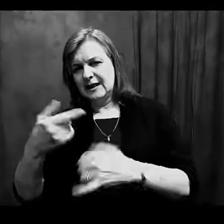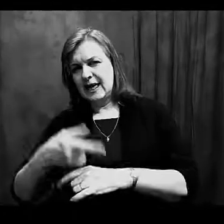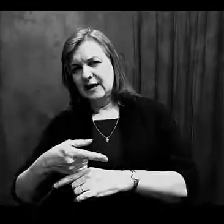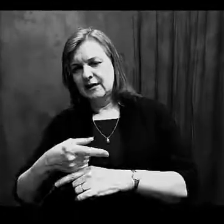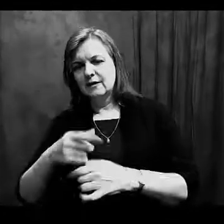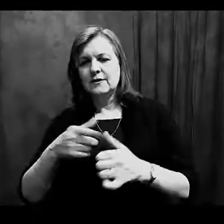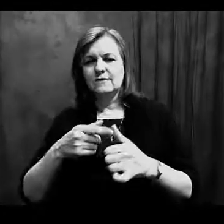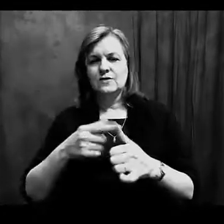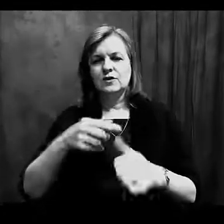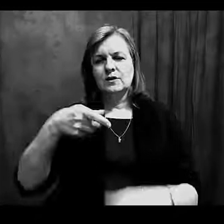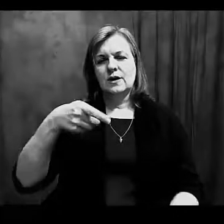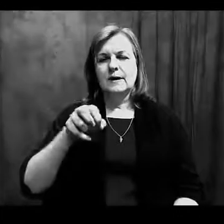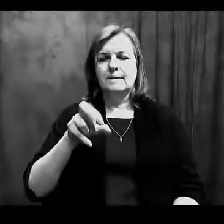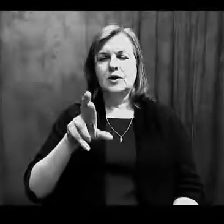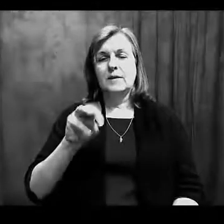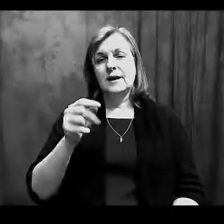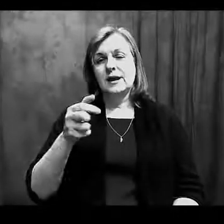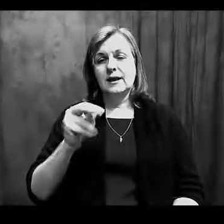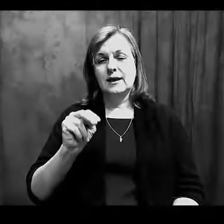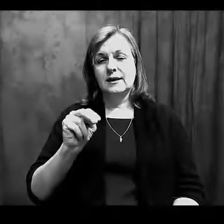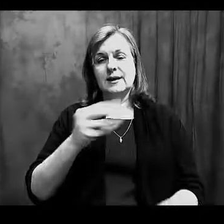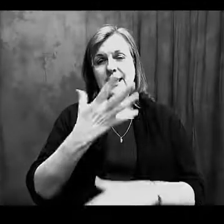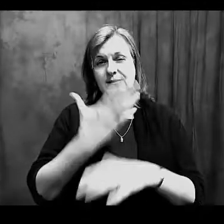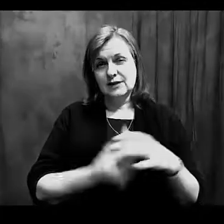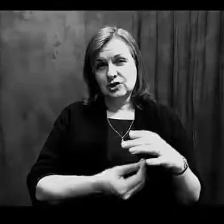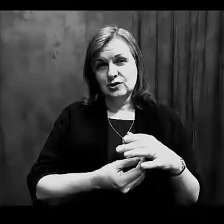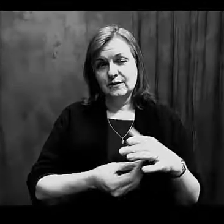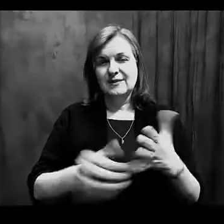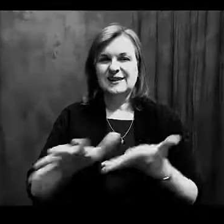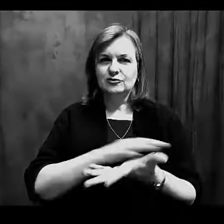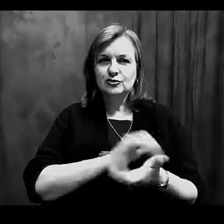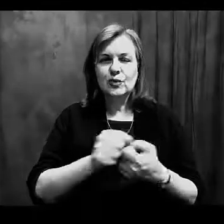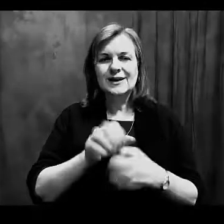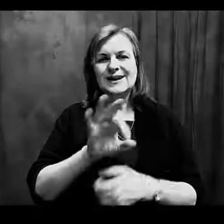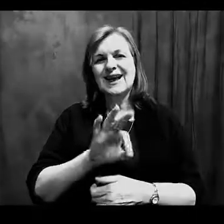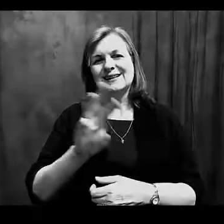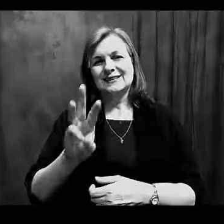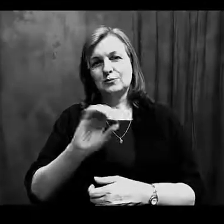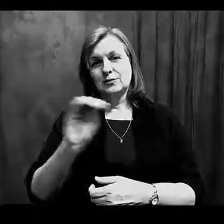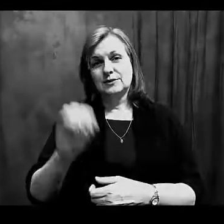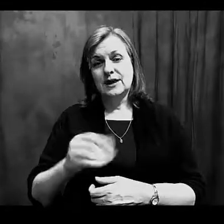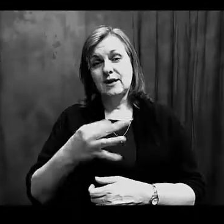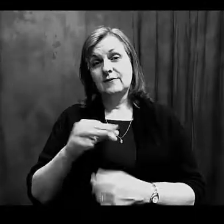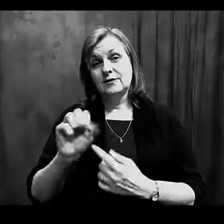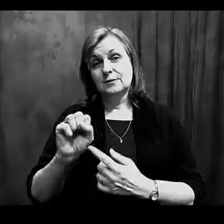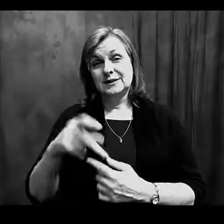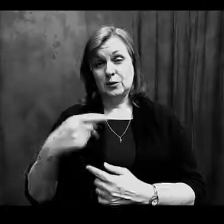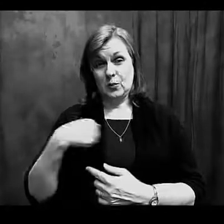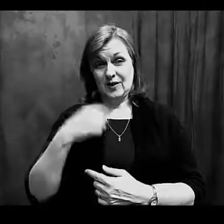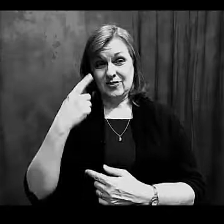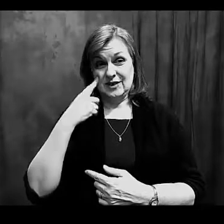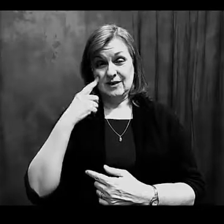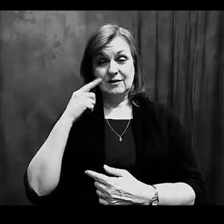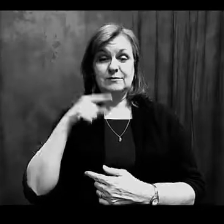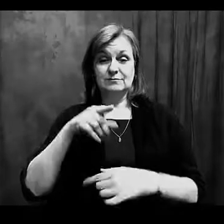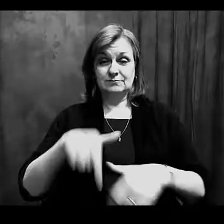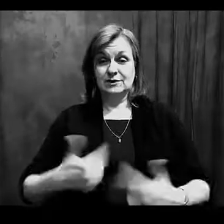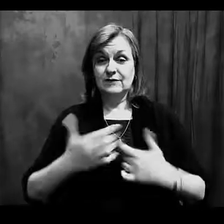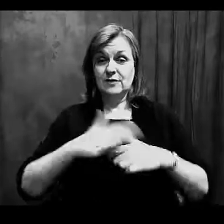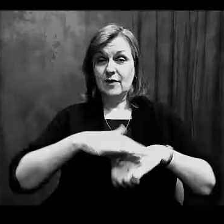the Permian extinction is one we will mention alot - it actually wiped out 96% of the species that we think were present on the